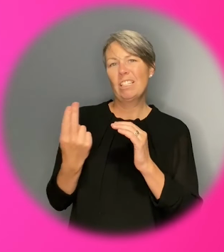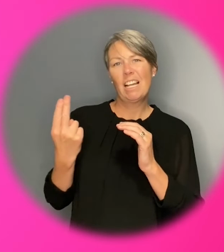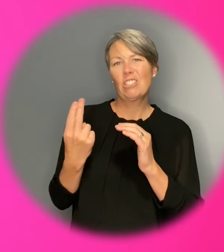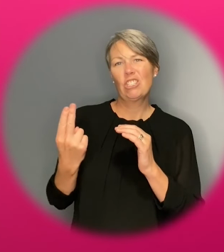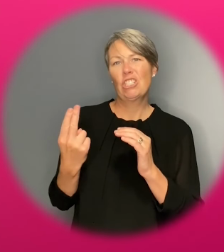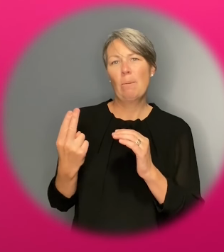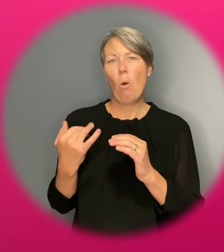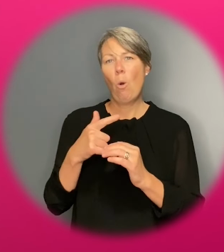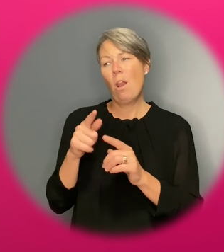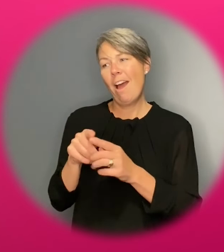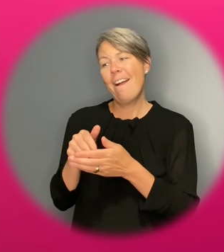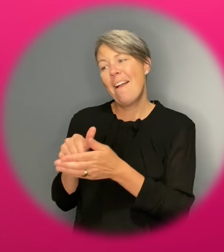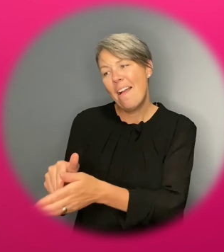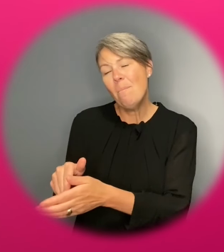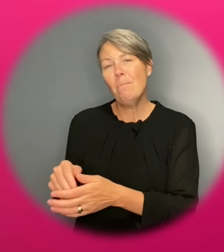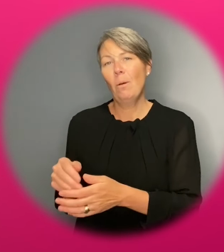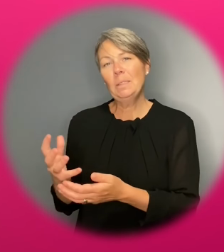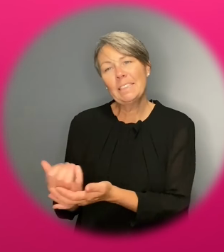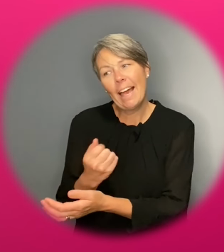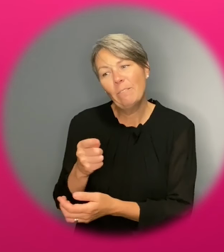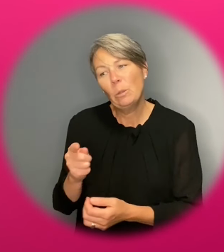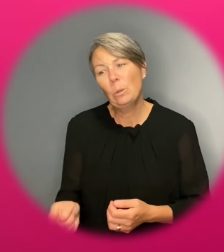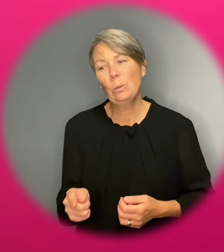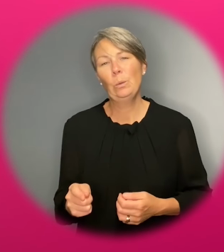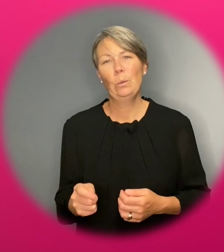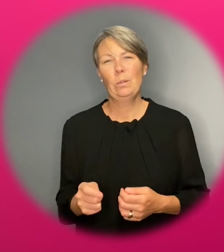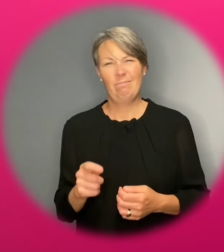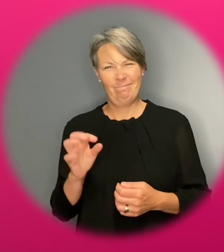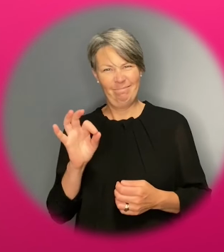us. Relationships that have a disabled person in them doesn't need to just have one.